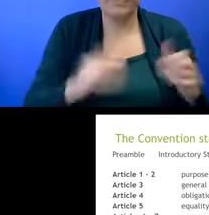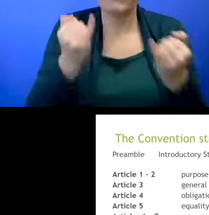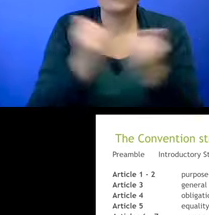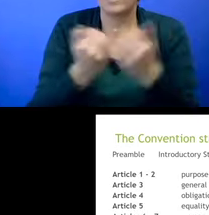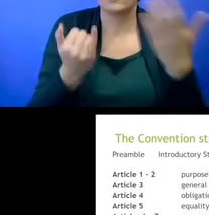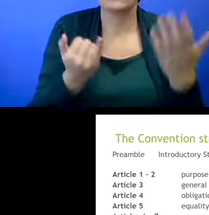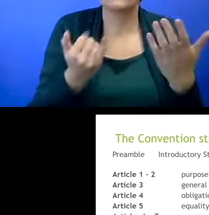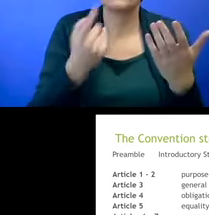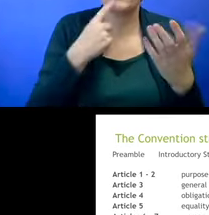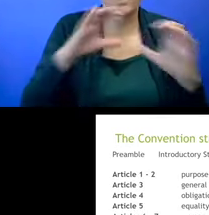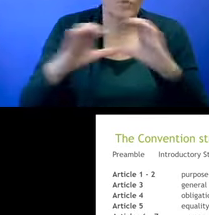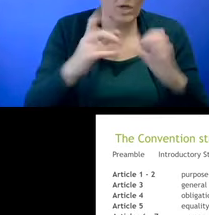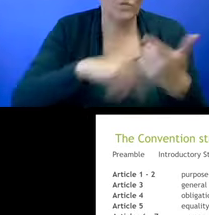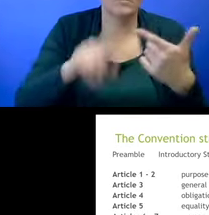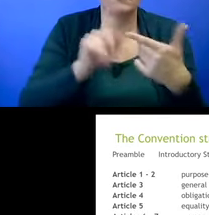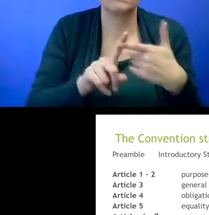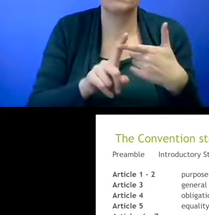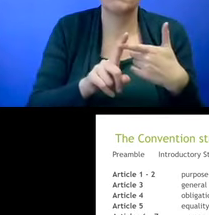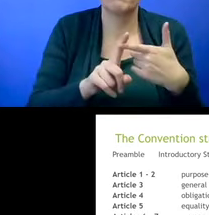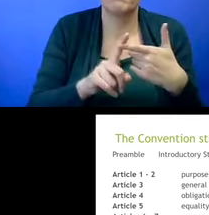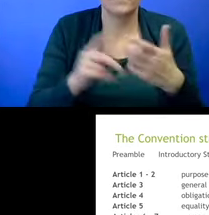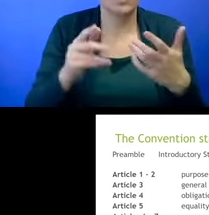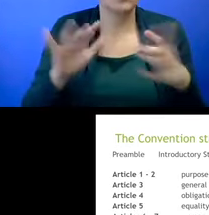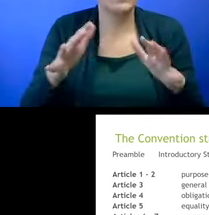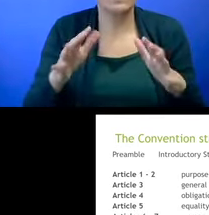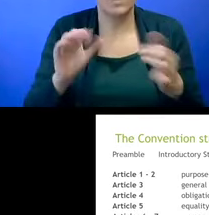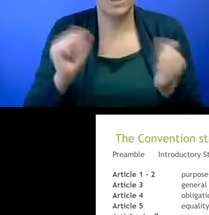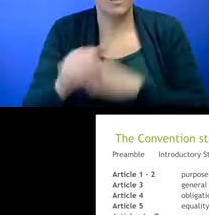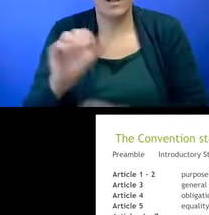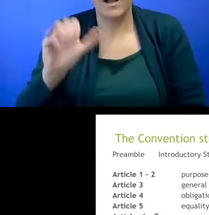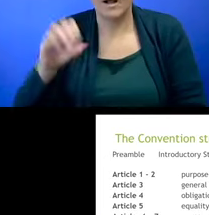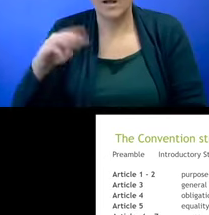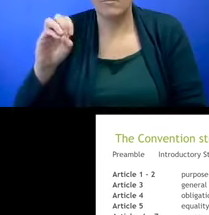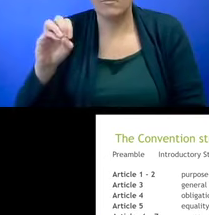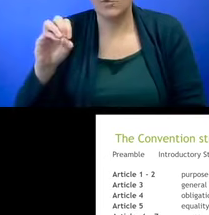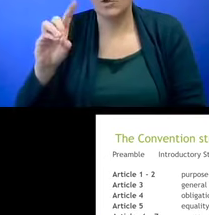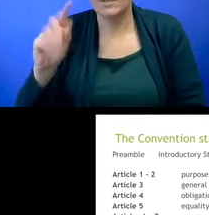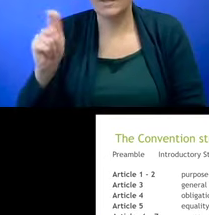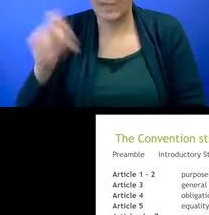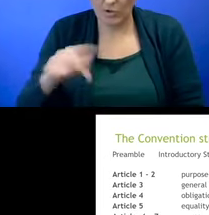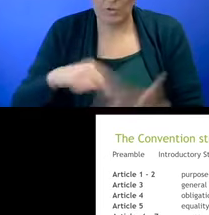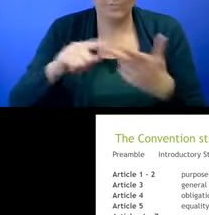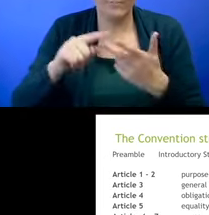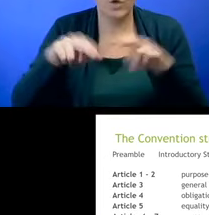definitions in relation to communication, reasonable accommodation, universal design, and language and terminology.